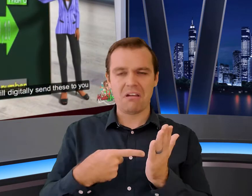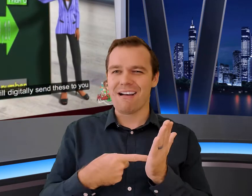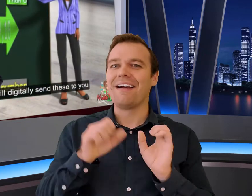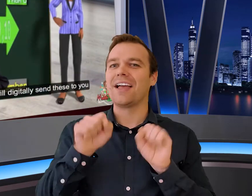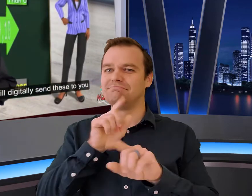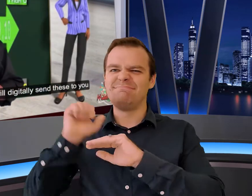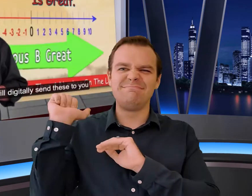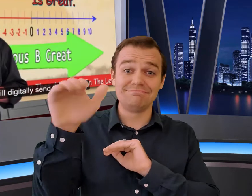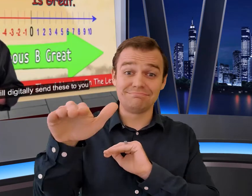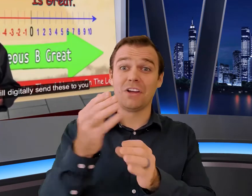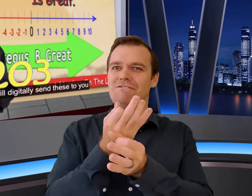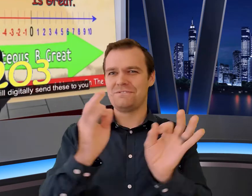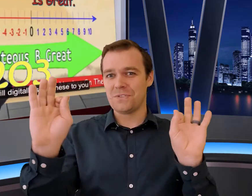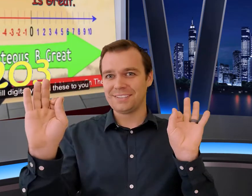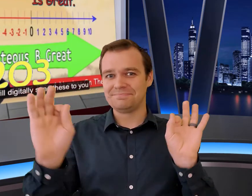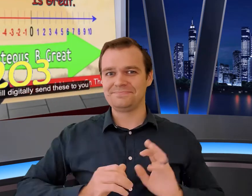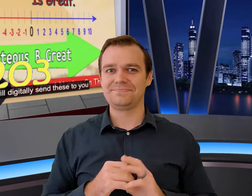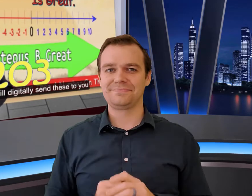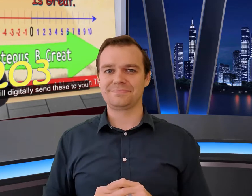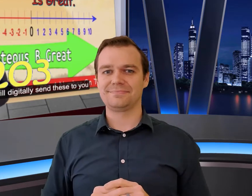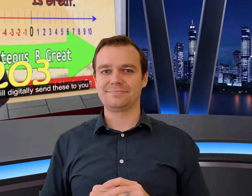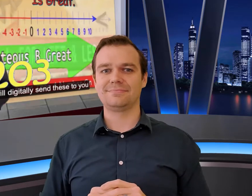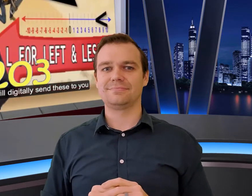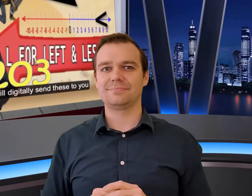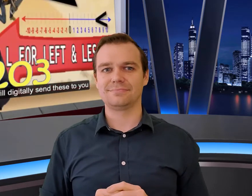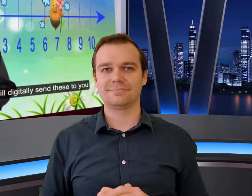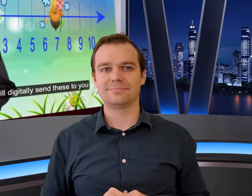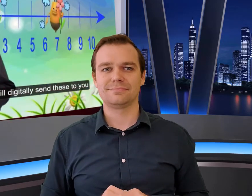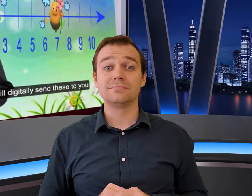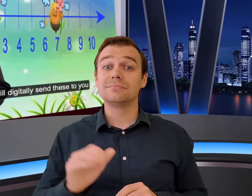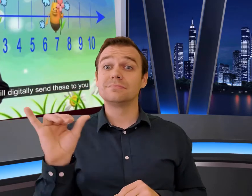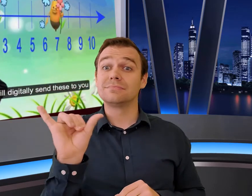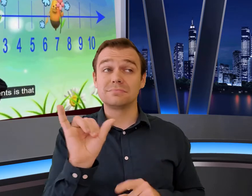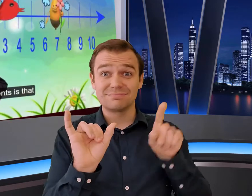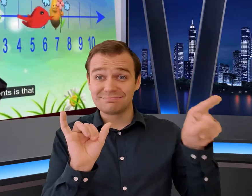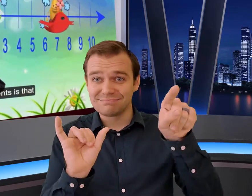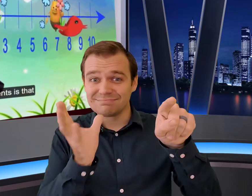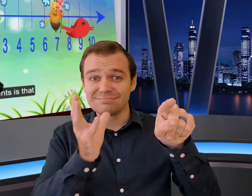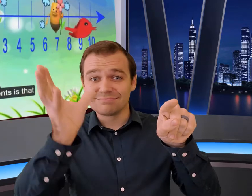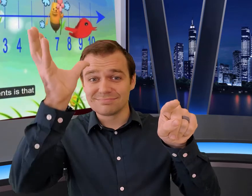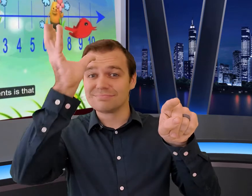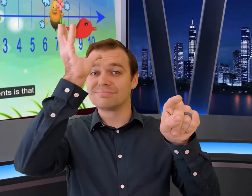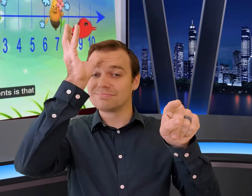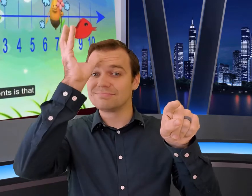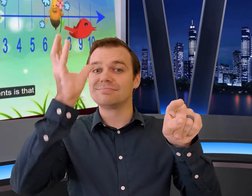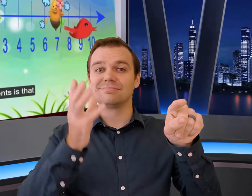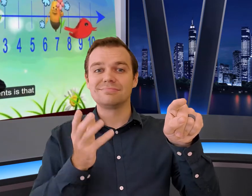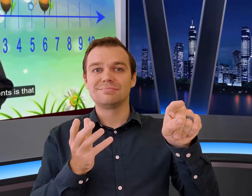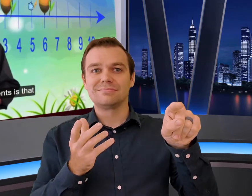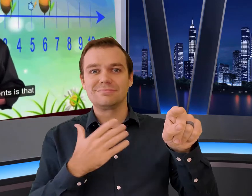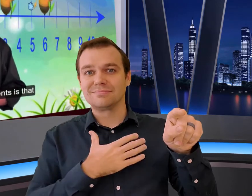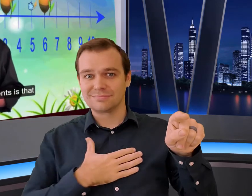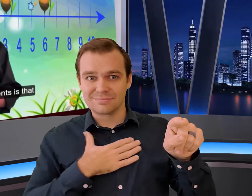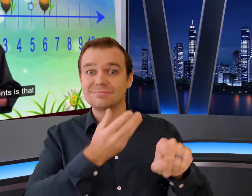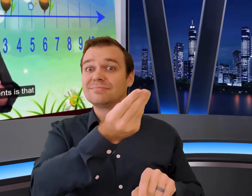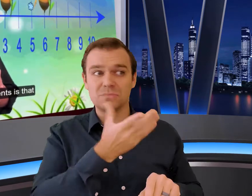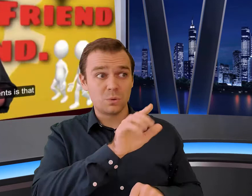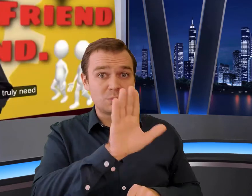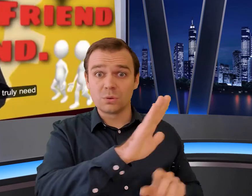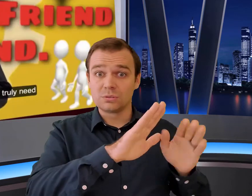if you want these, you can message us and we will digitally send these to you and our special request to parents is that